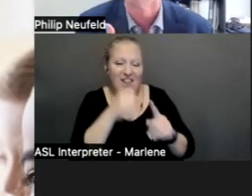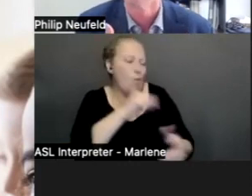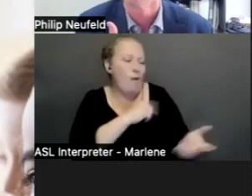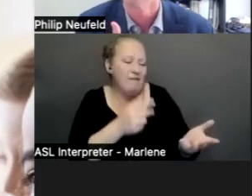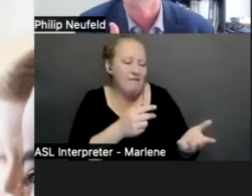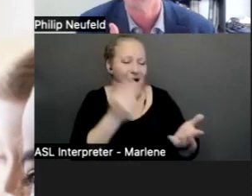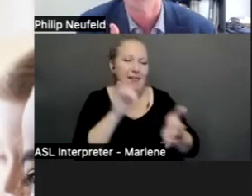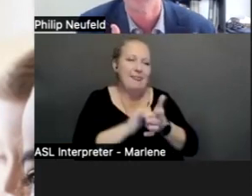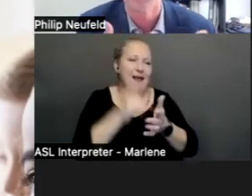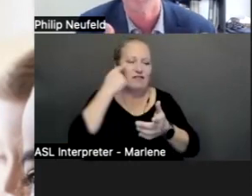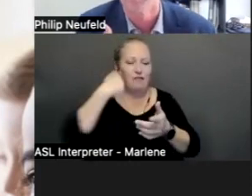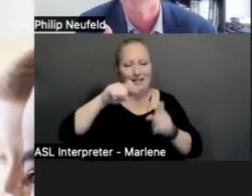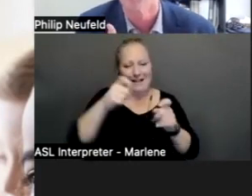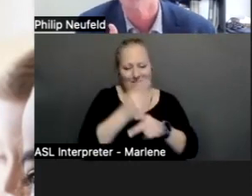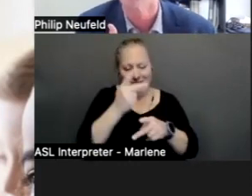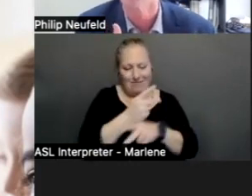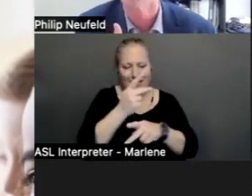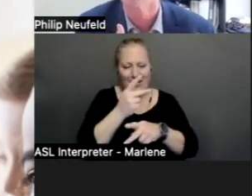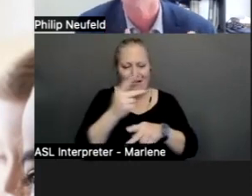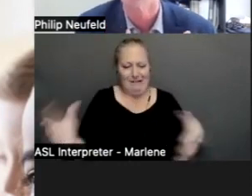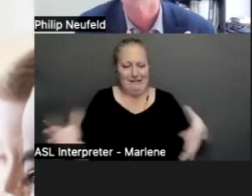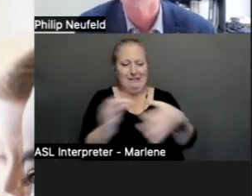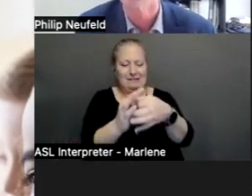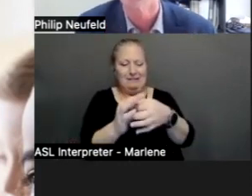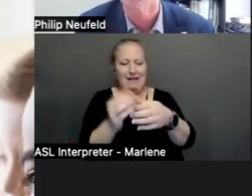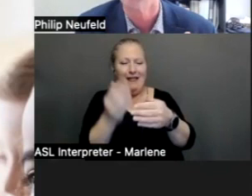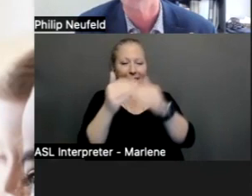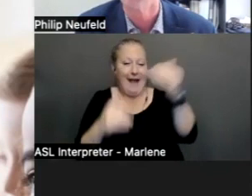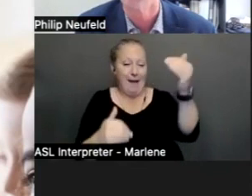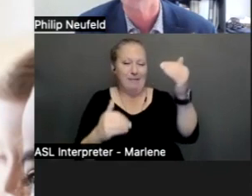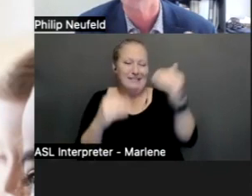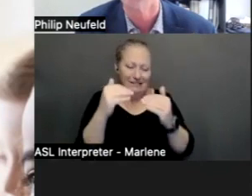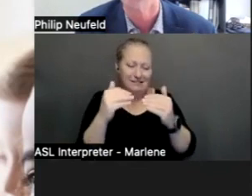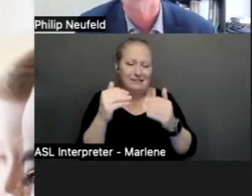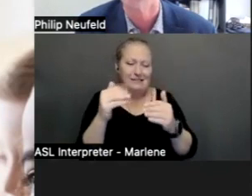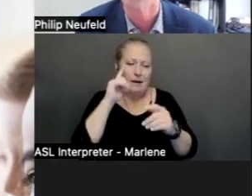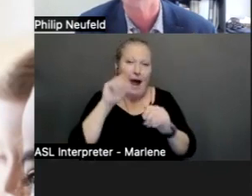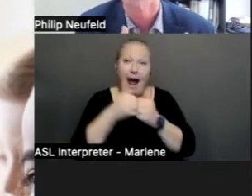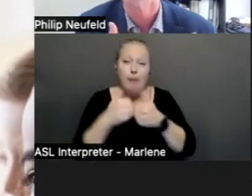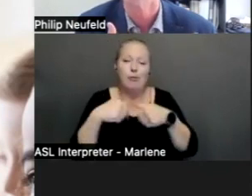kind of bridge that gap ourselves right by by providing hotspots so. Thank you. Thank you for